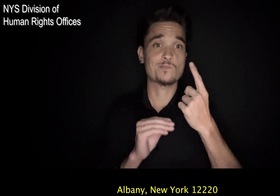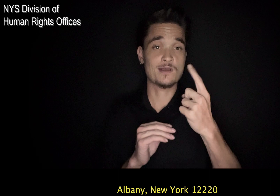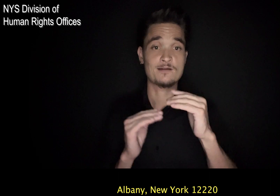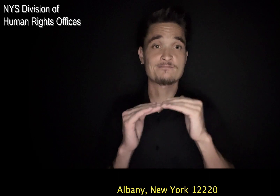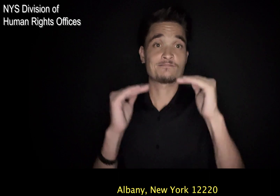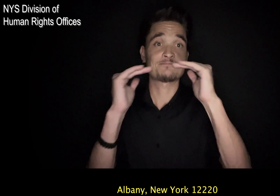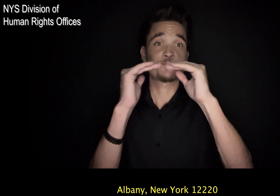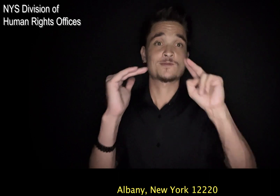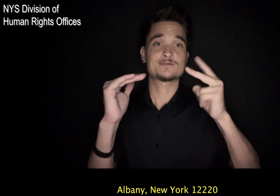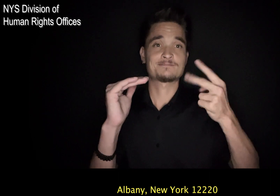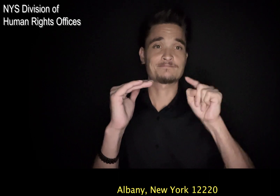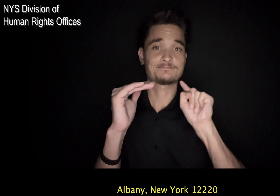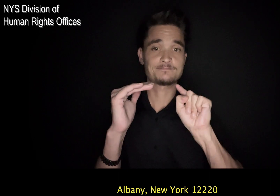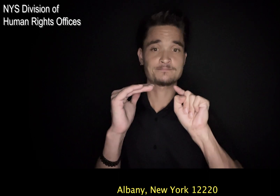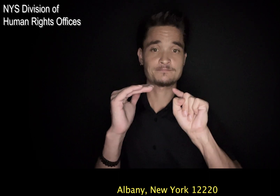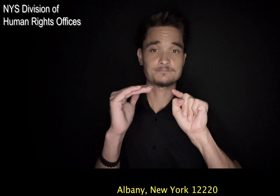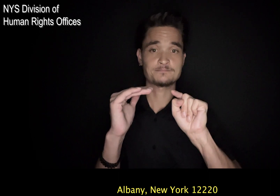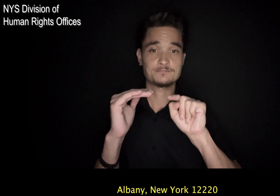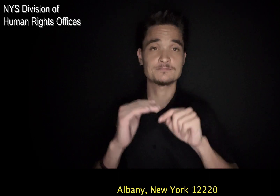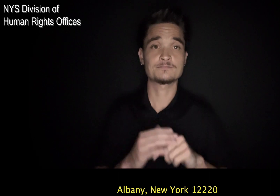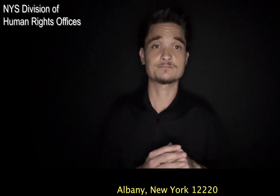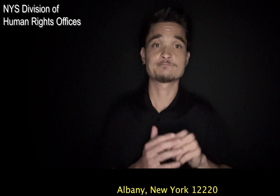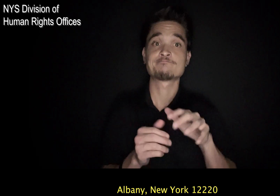Albany, New York 12220